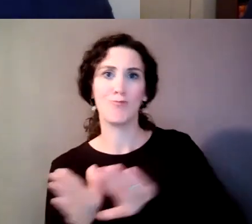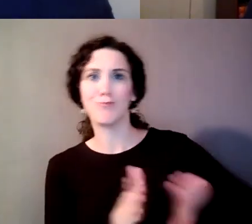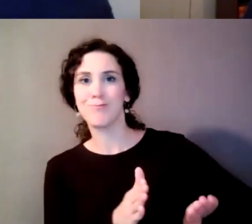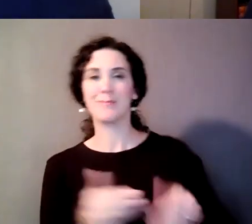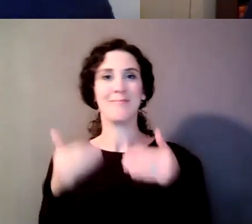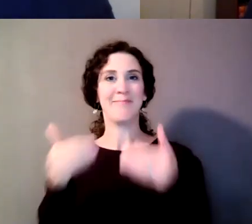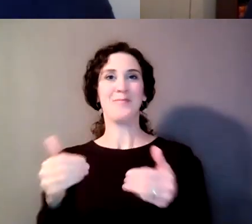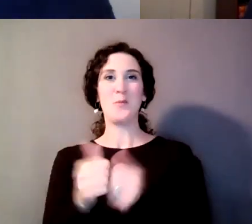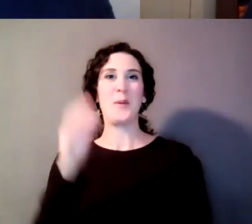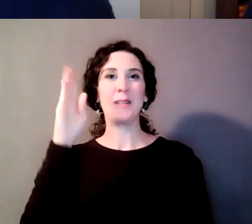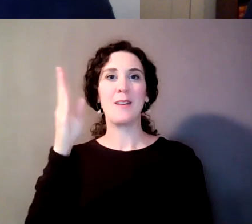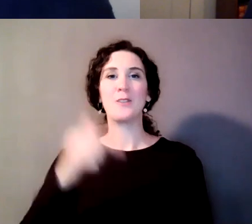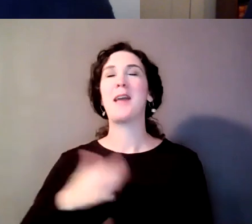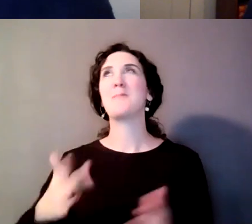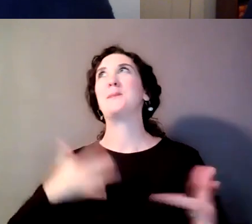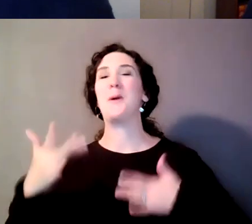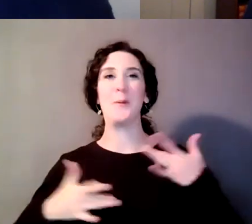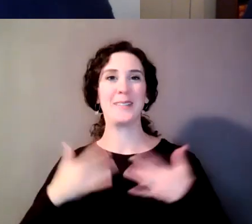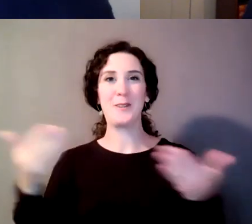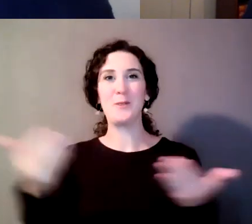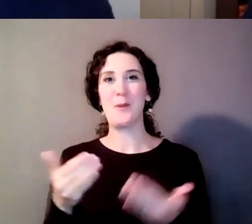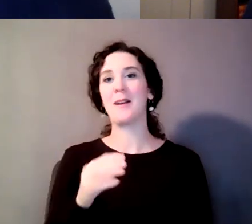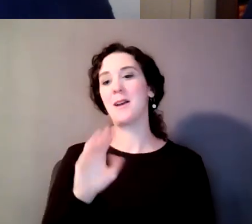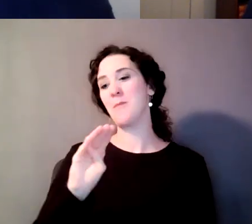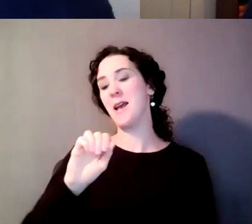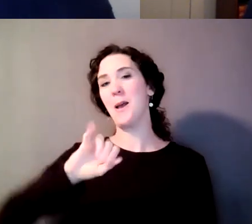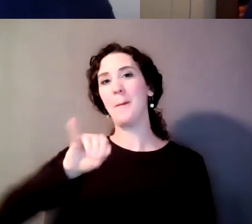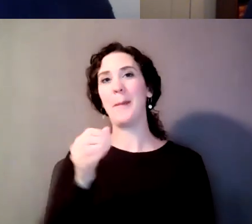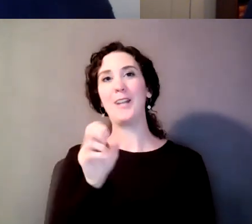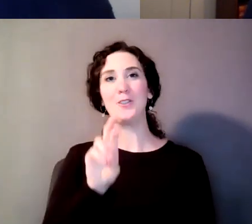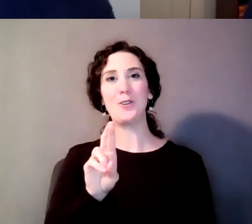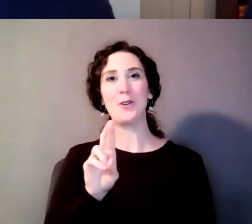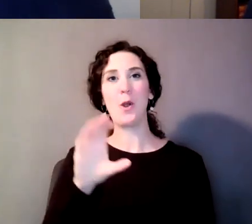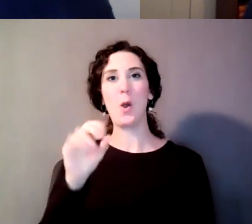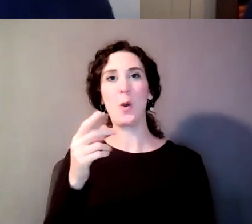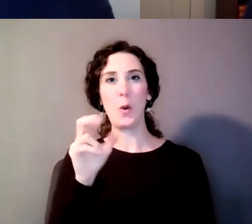I am so excited to welcome Major Cohen it was going to present sustaining the coffee